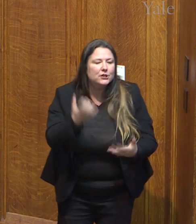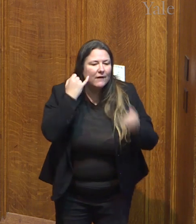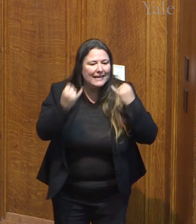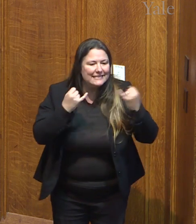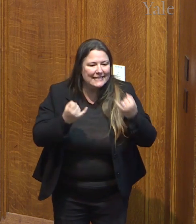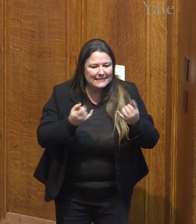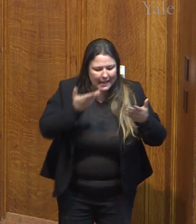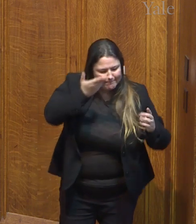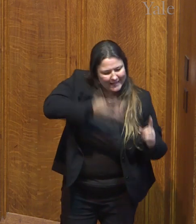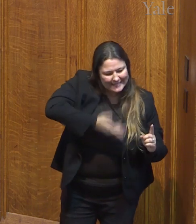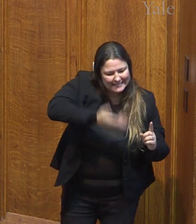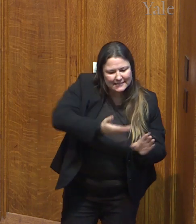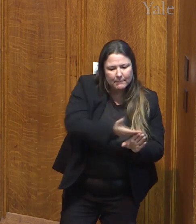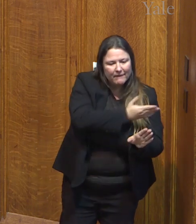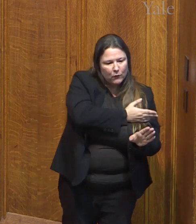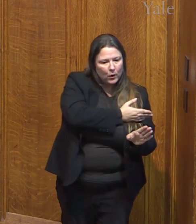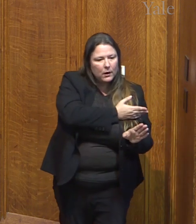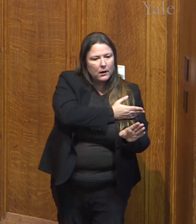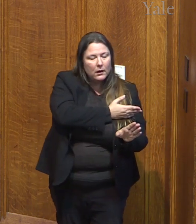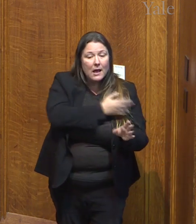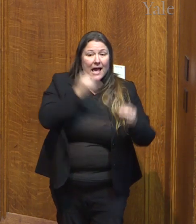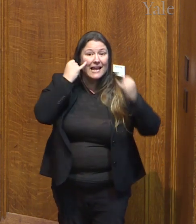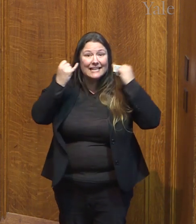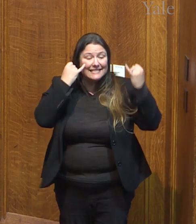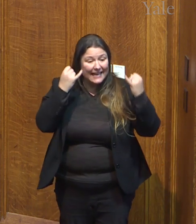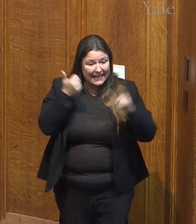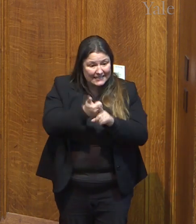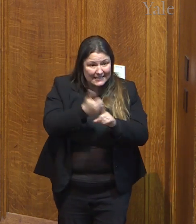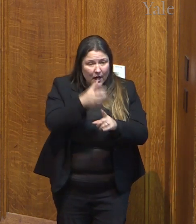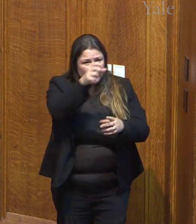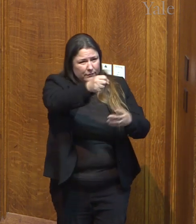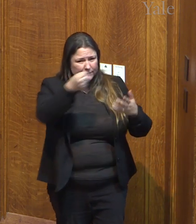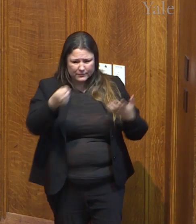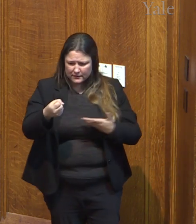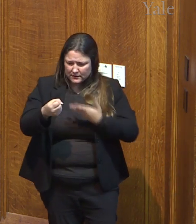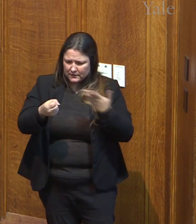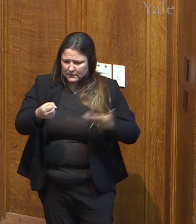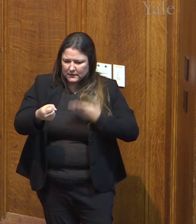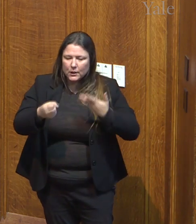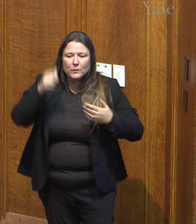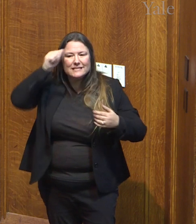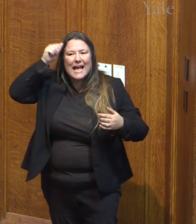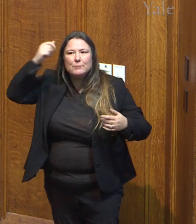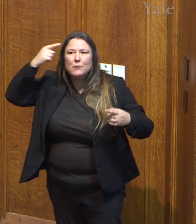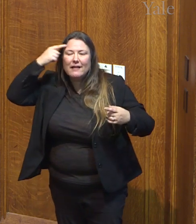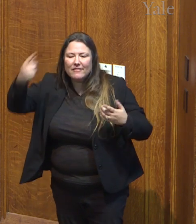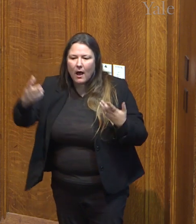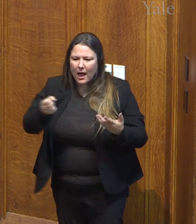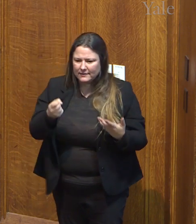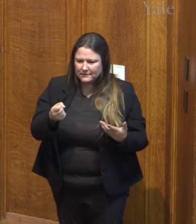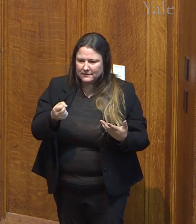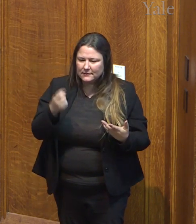An idea, whether the conception of a material object or an abstract thought necessarily precedes